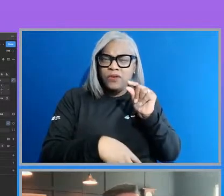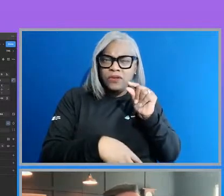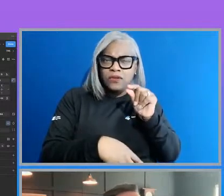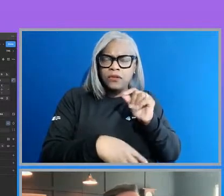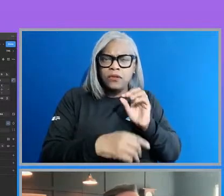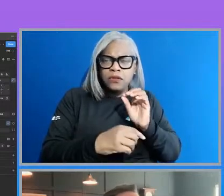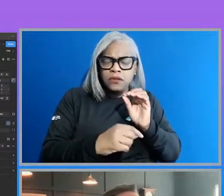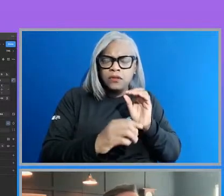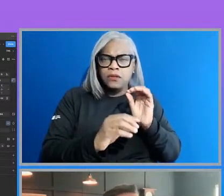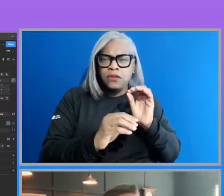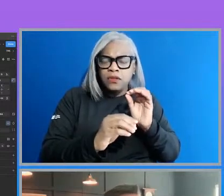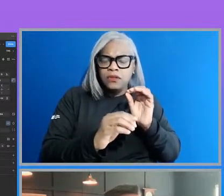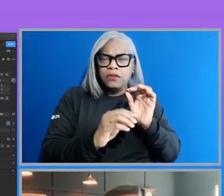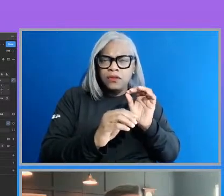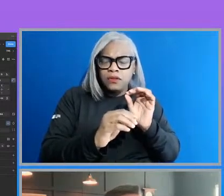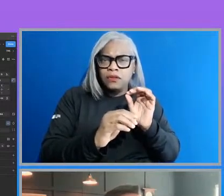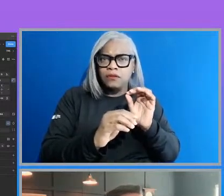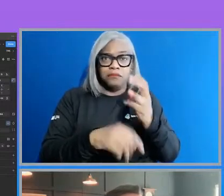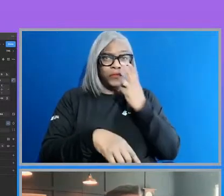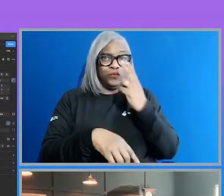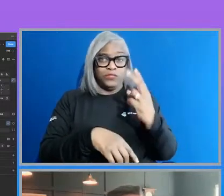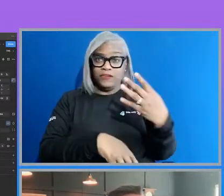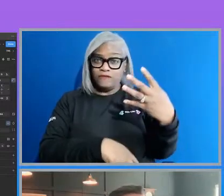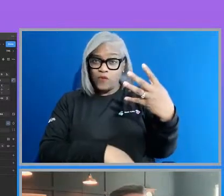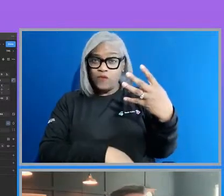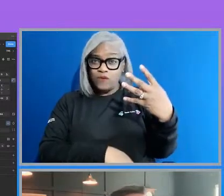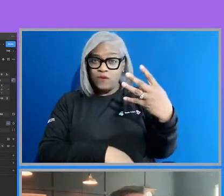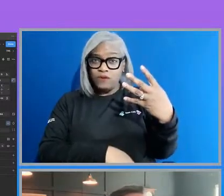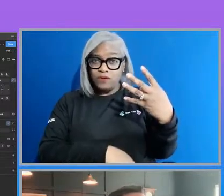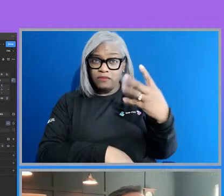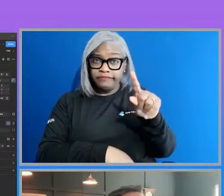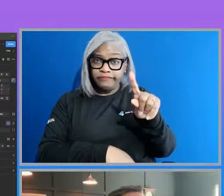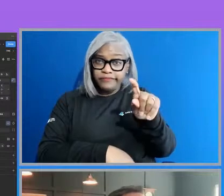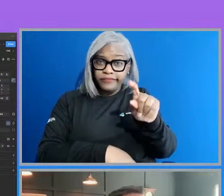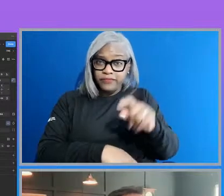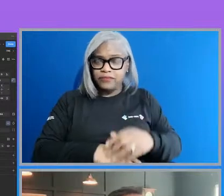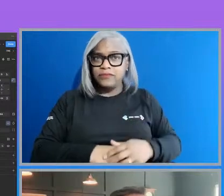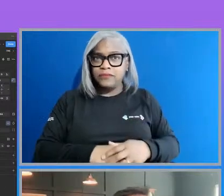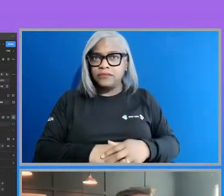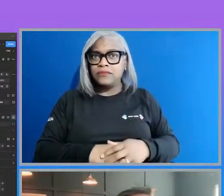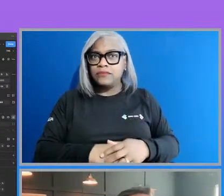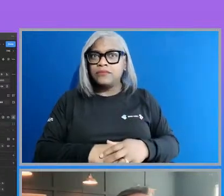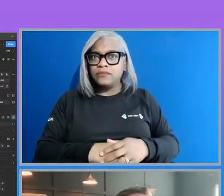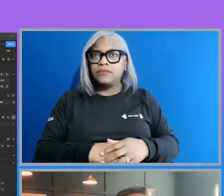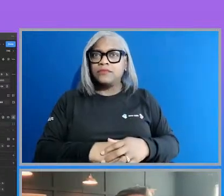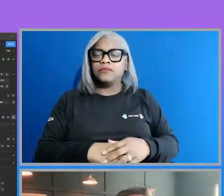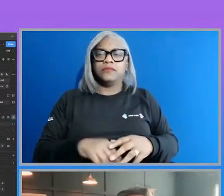test, if you just squinted your eyes a little bit and blurred it up a little bit, can you see all of these categories? Let's turn